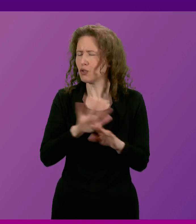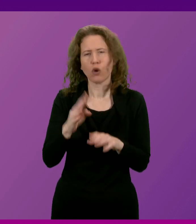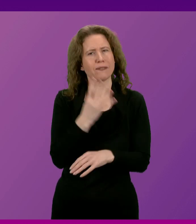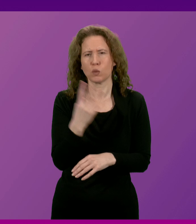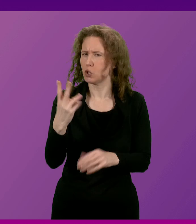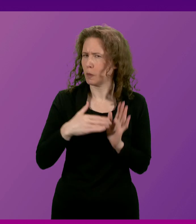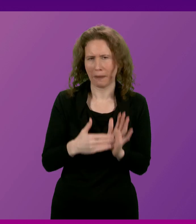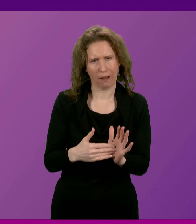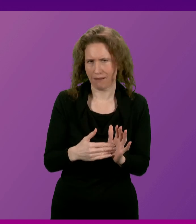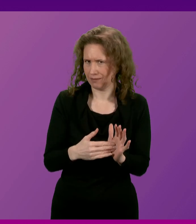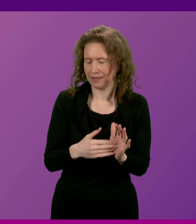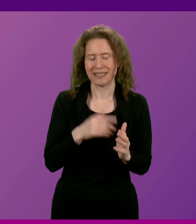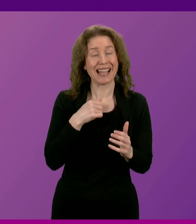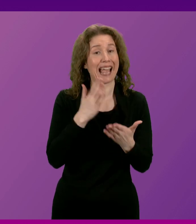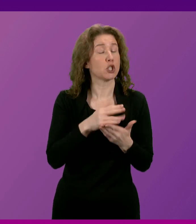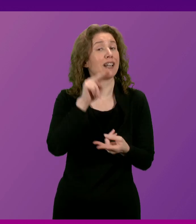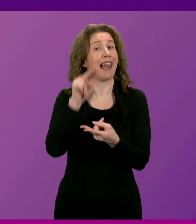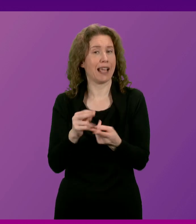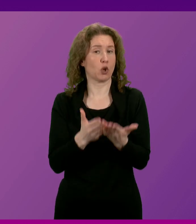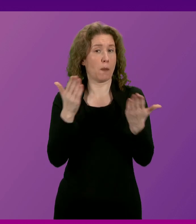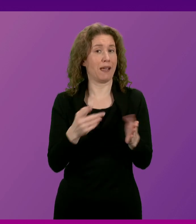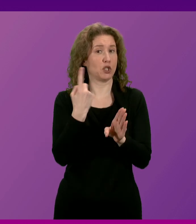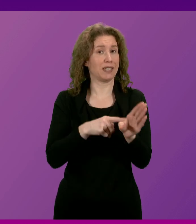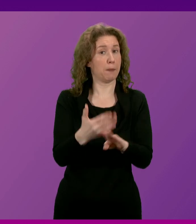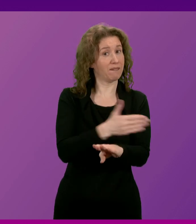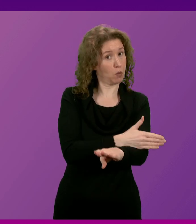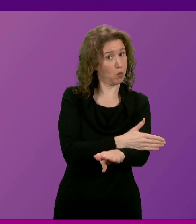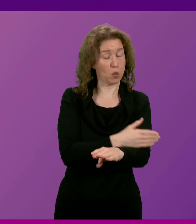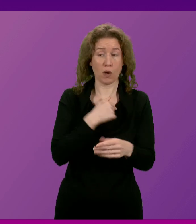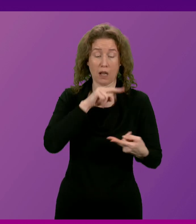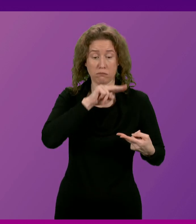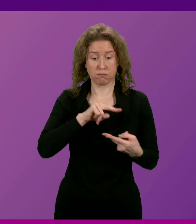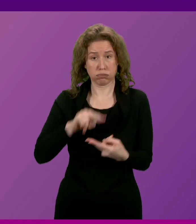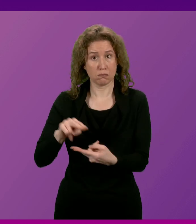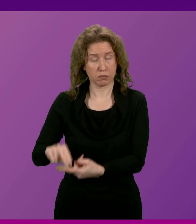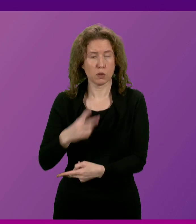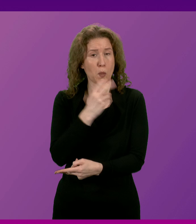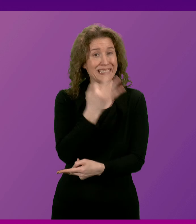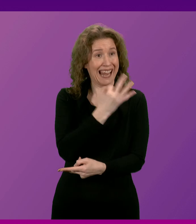and that spend is a decrease from the previous year and at its second-lowest level since 2018.